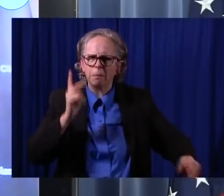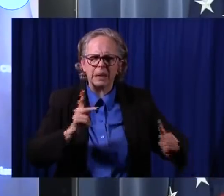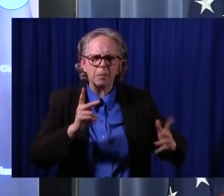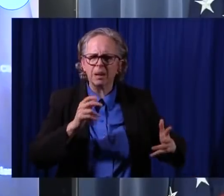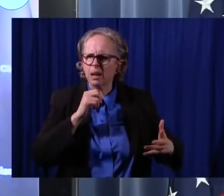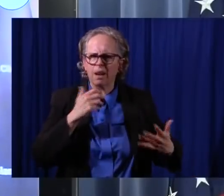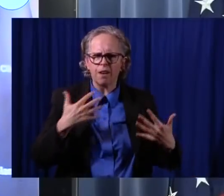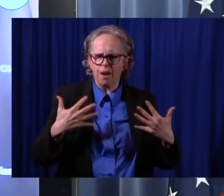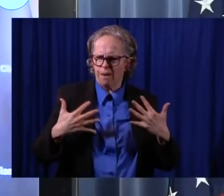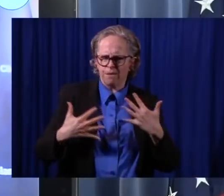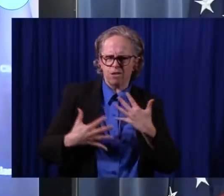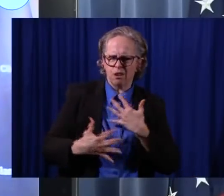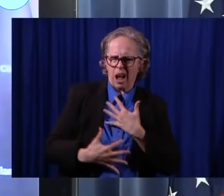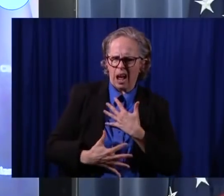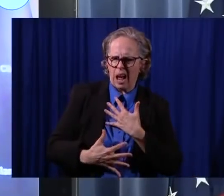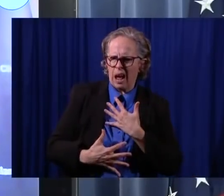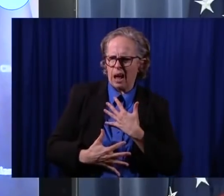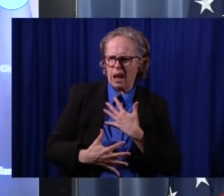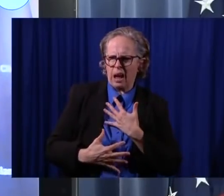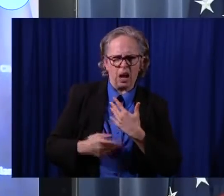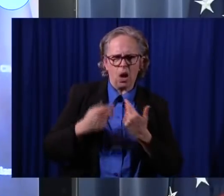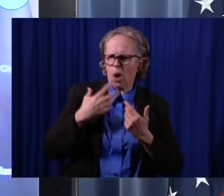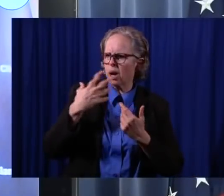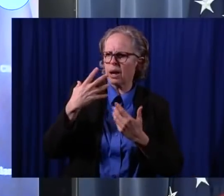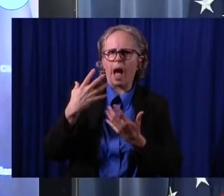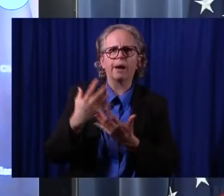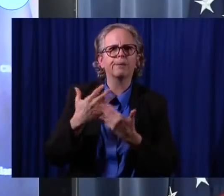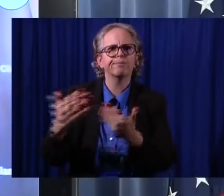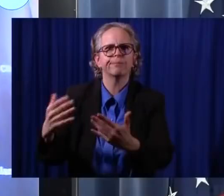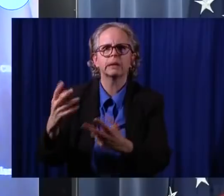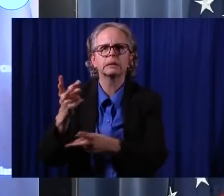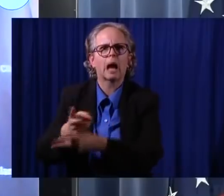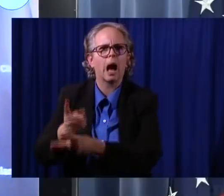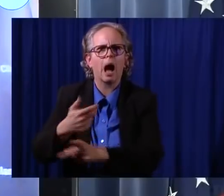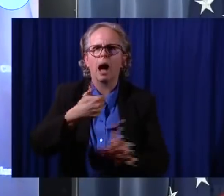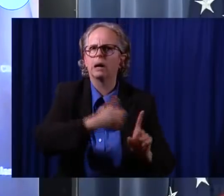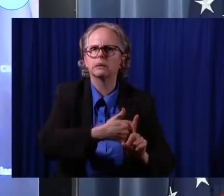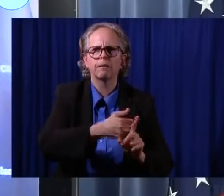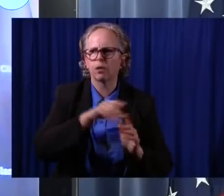DIAGNOSIS IS OF CARDIOVASCULAR DISEASE, HEART ATTACK AND PARTICULARLY NEWLY DIAGNOSED